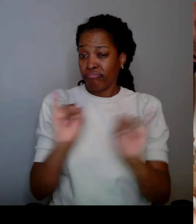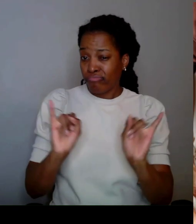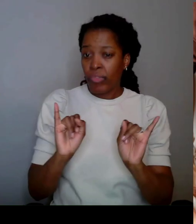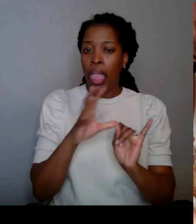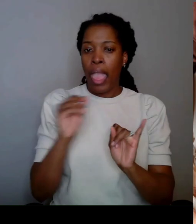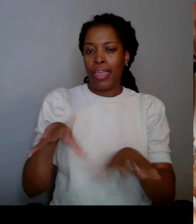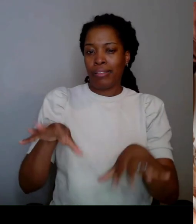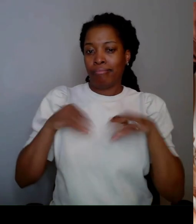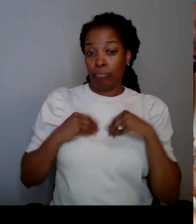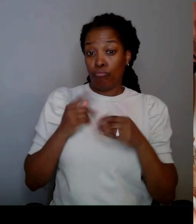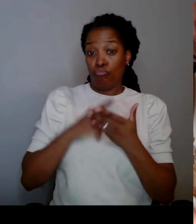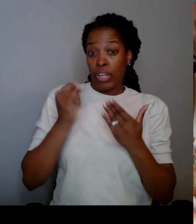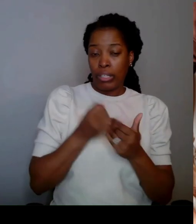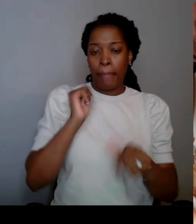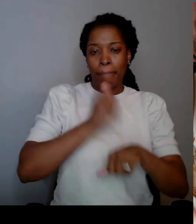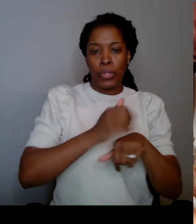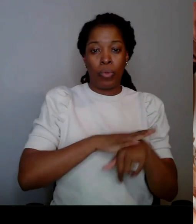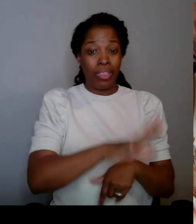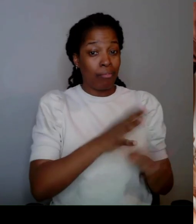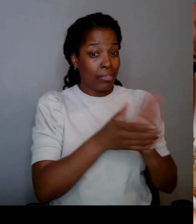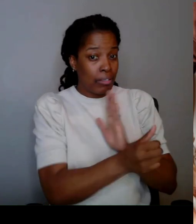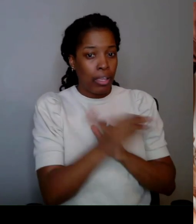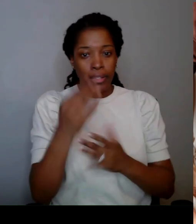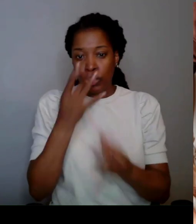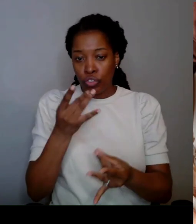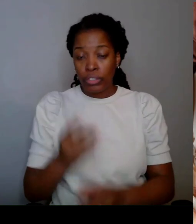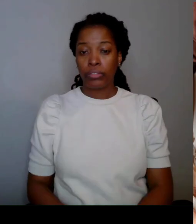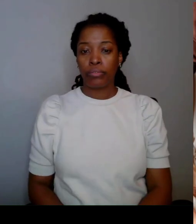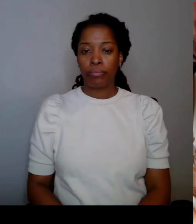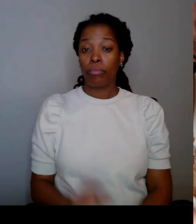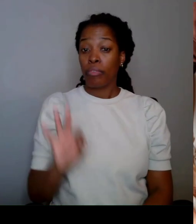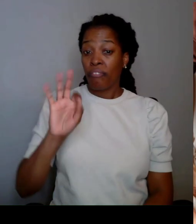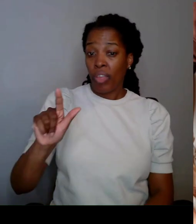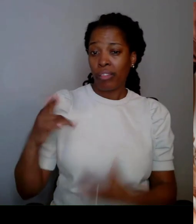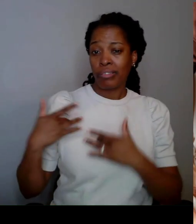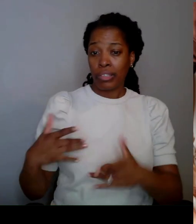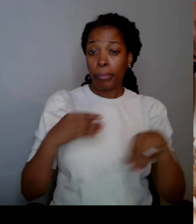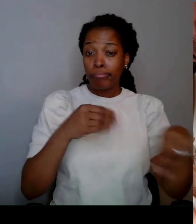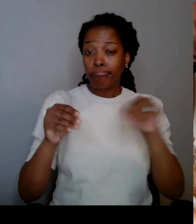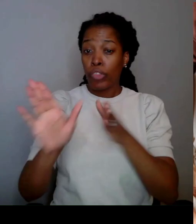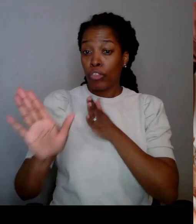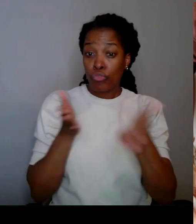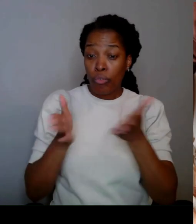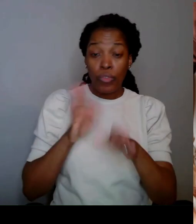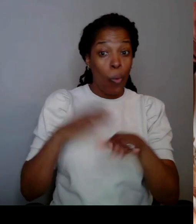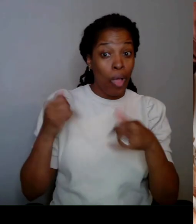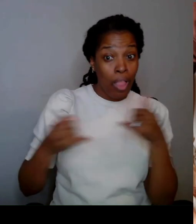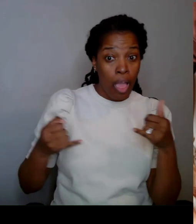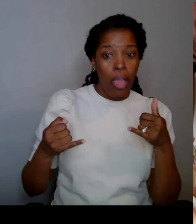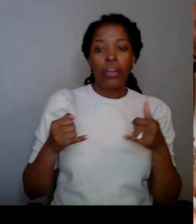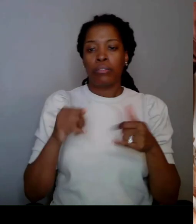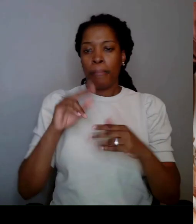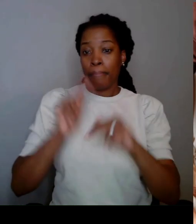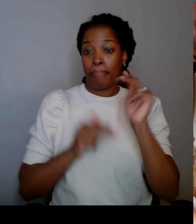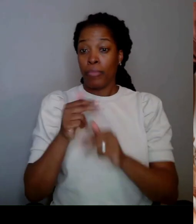Freelancers typically market their services online, build a portfolio to attract clients and get paid per project or hourly.